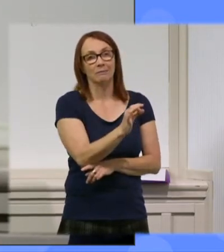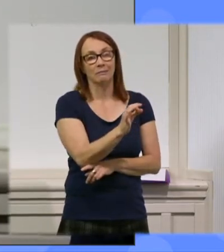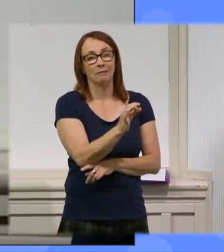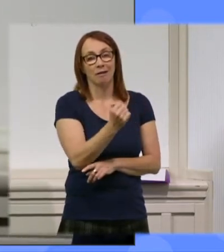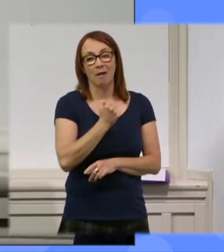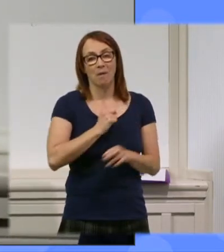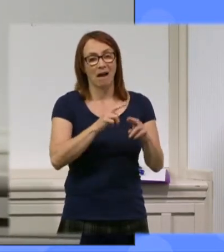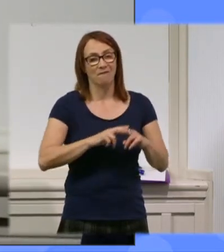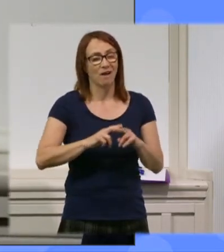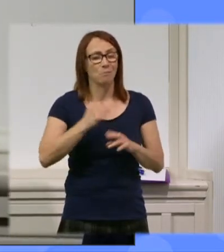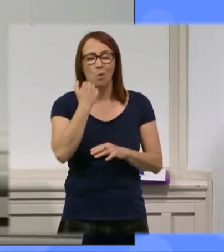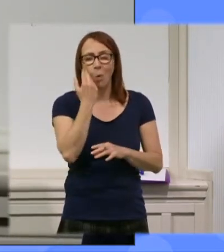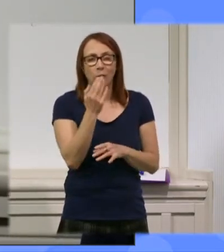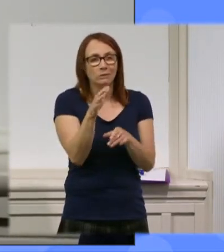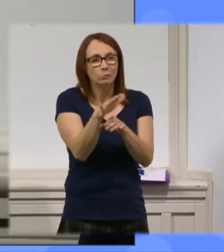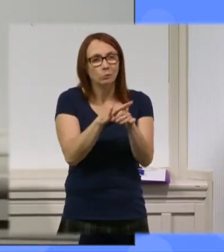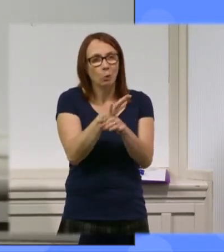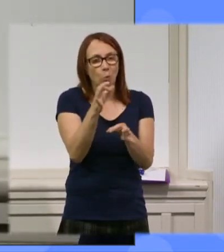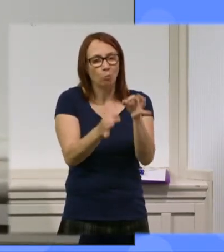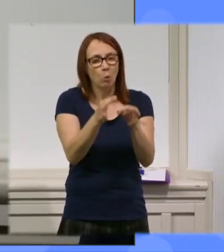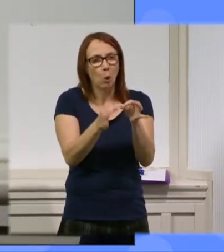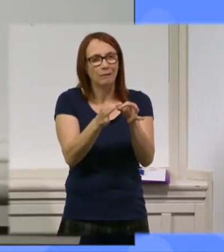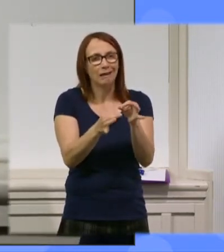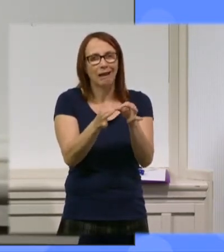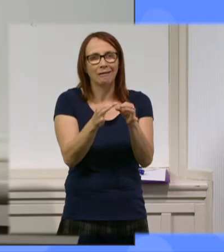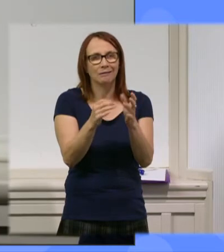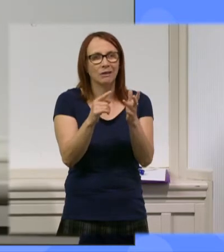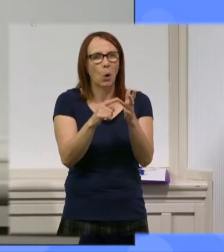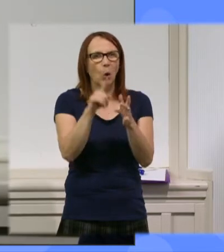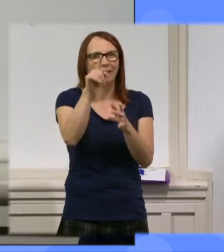been very involved in local politics in Albany my grandfather was and my father